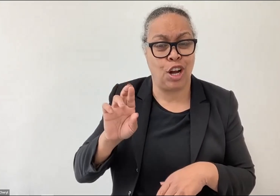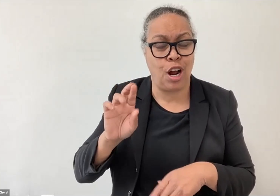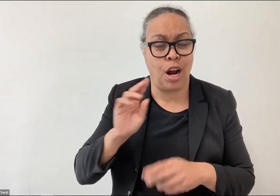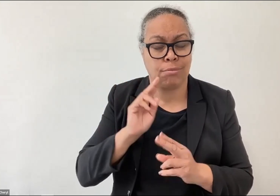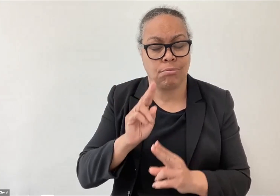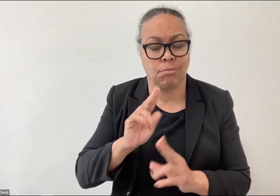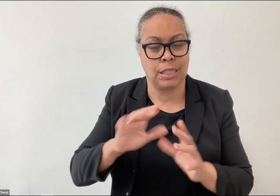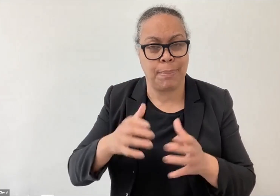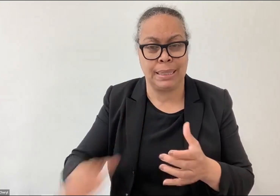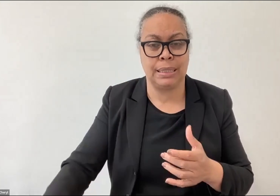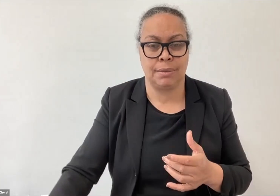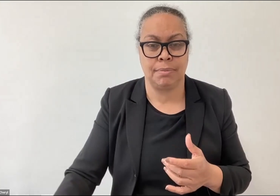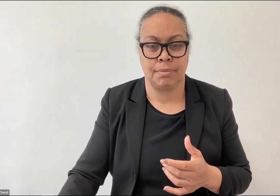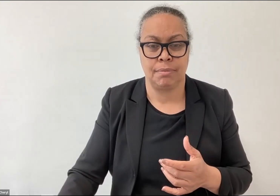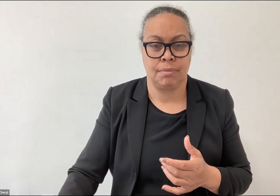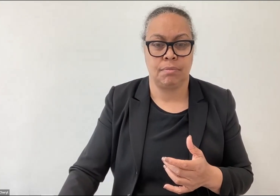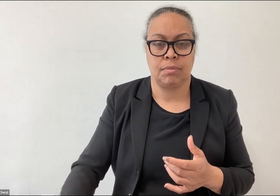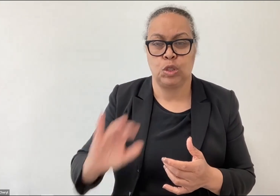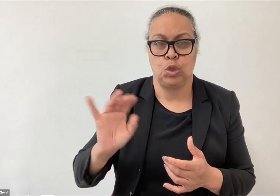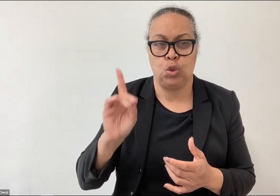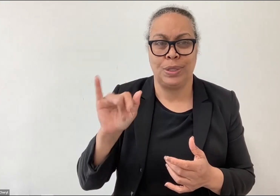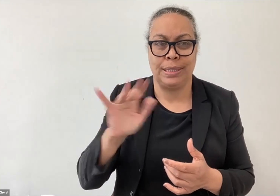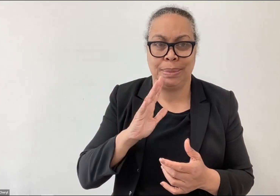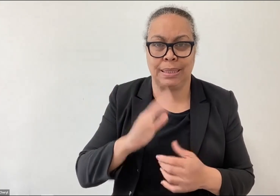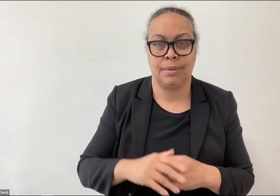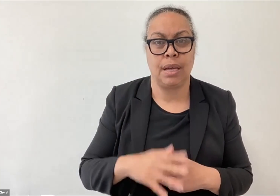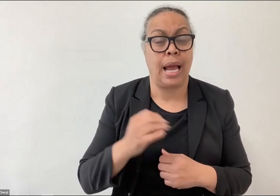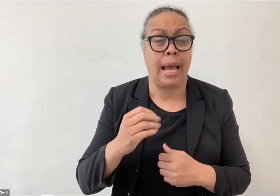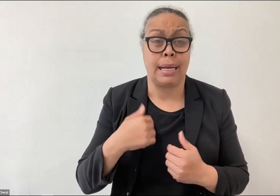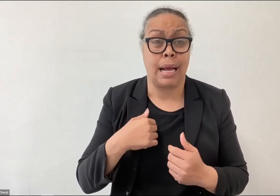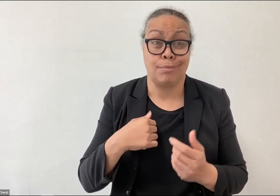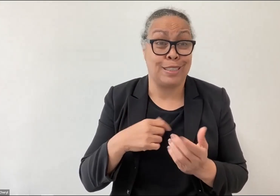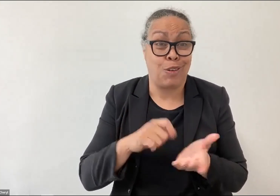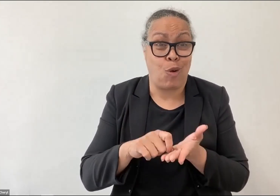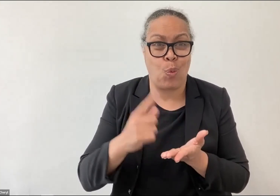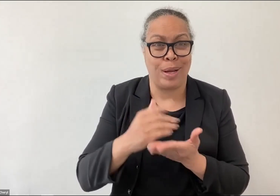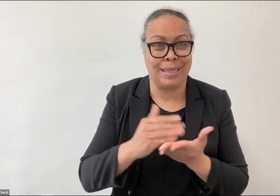Memorial Legacy Committee, and as a subject of one of the lesson plans.